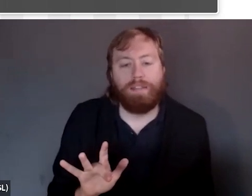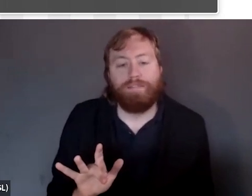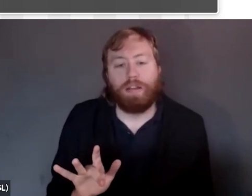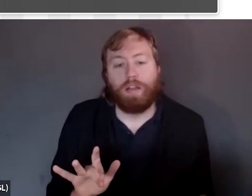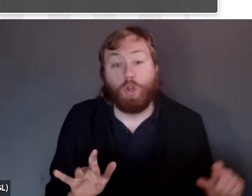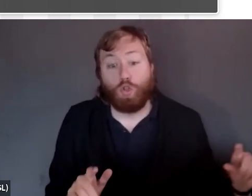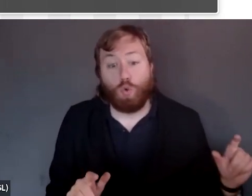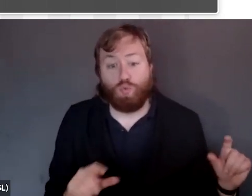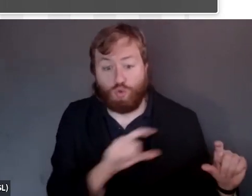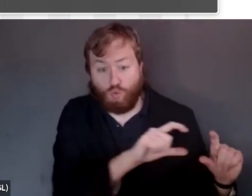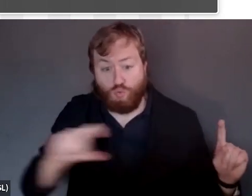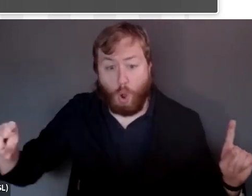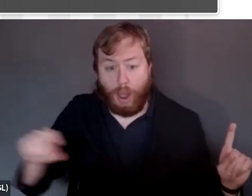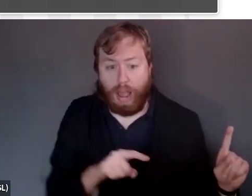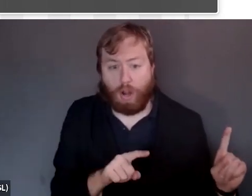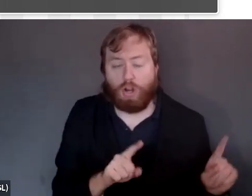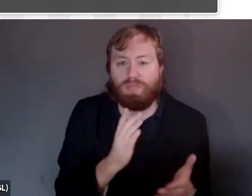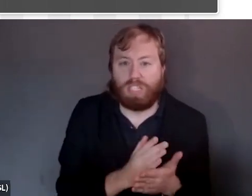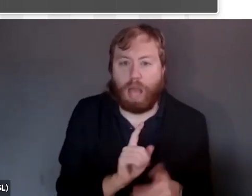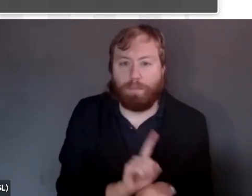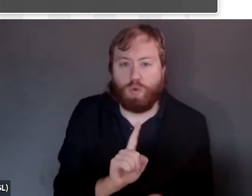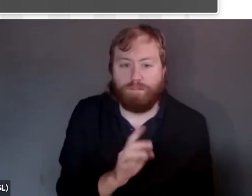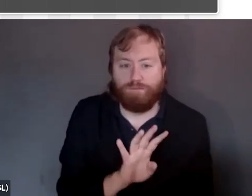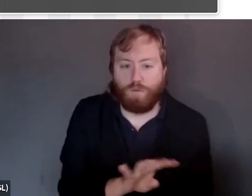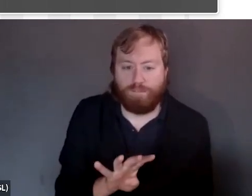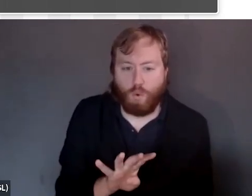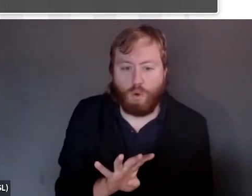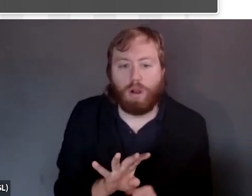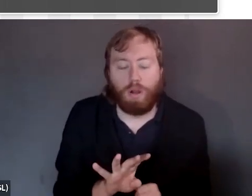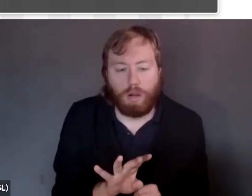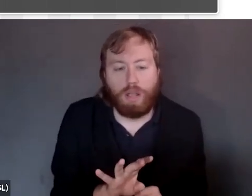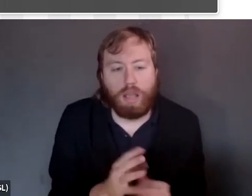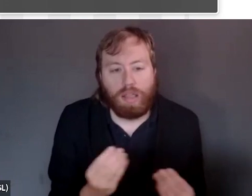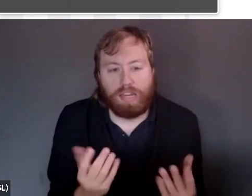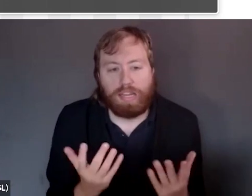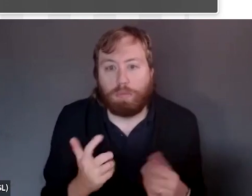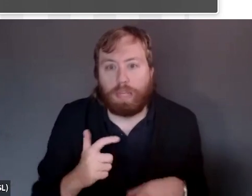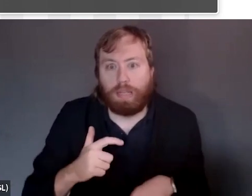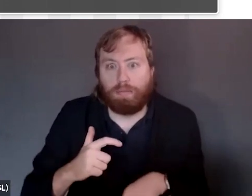and then it reads the data cell, 1:19 PM. As you can see,